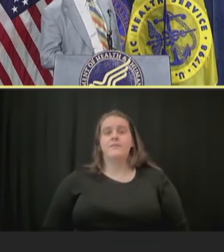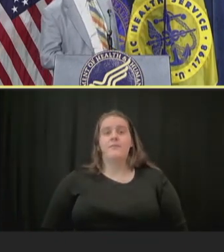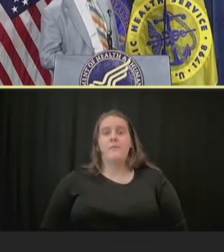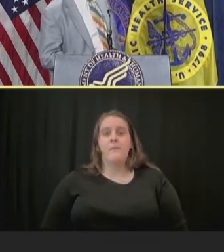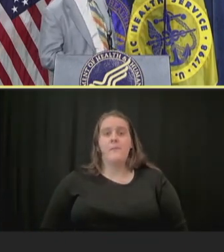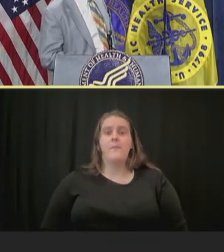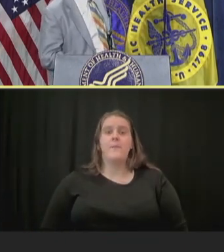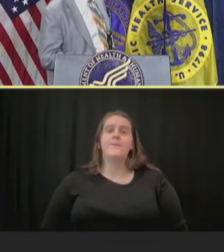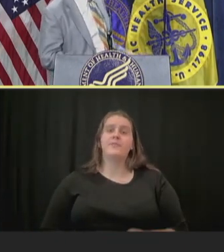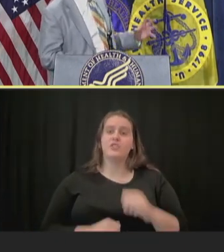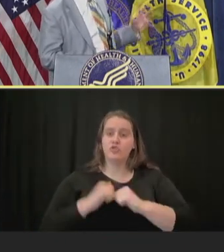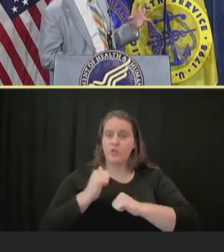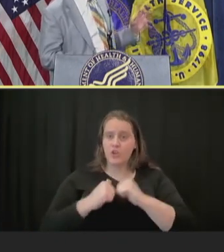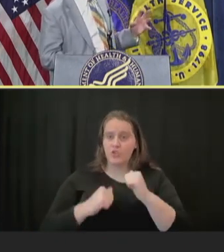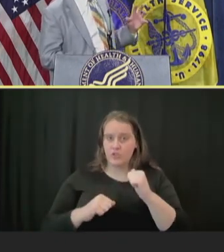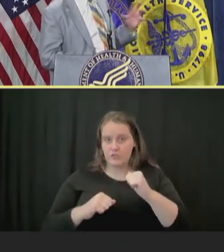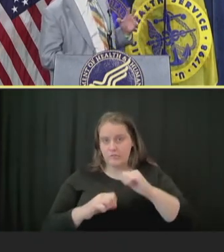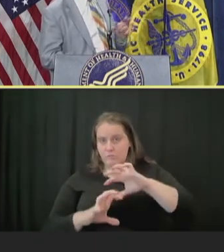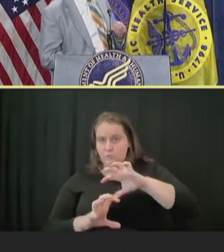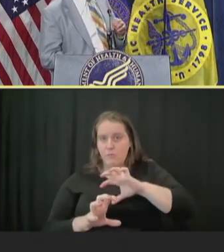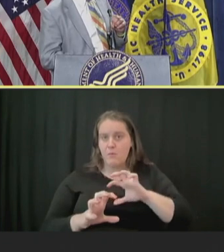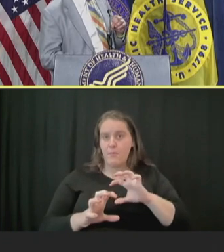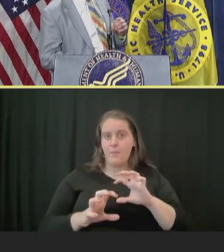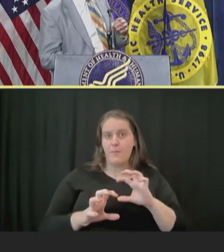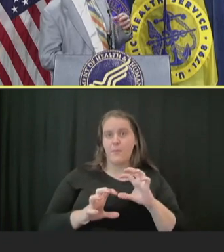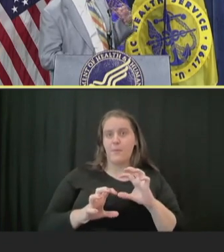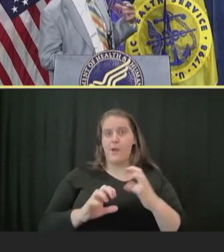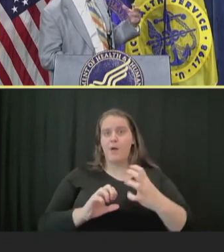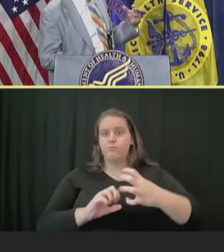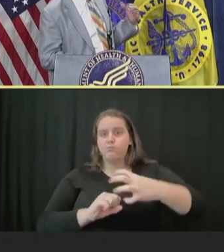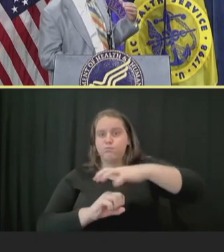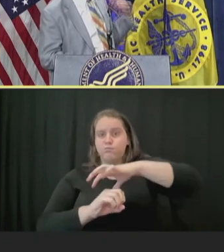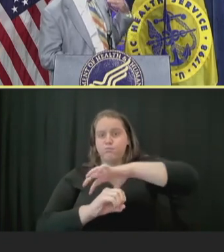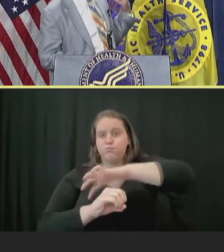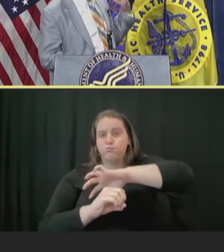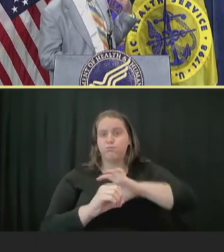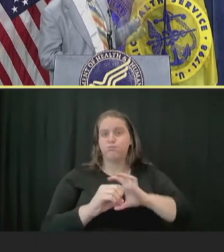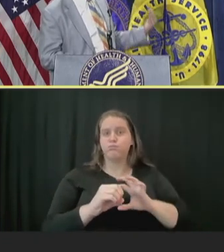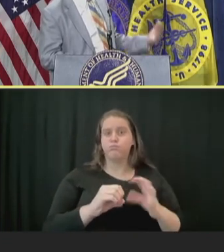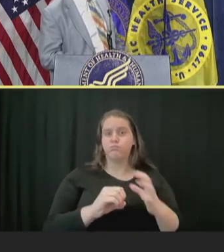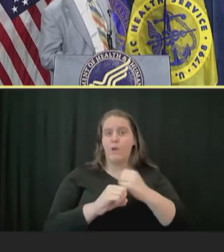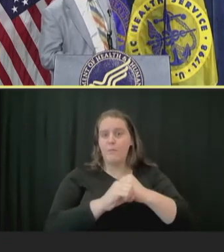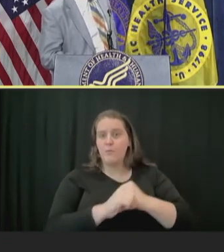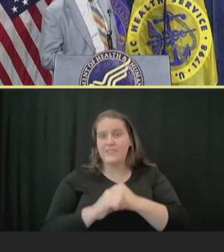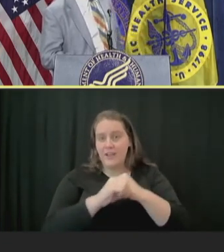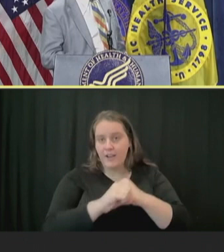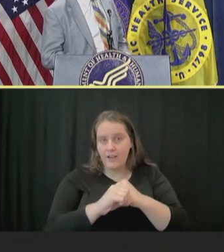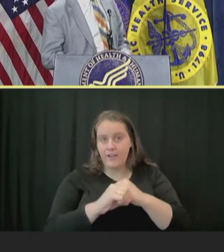structures do wall off the organisms. There's some evidence that this environment benefits both the